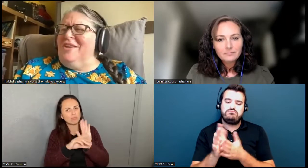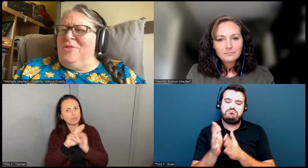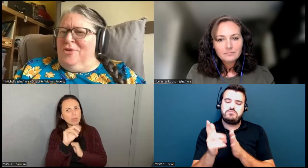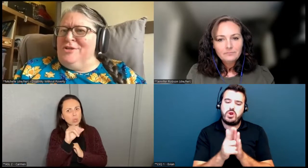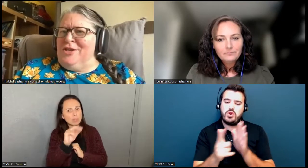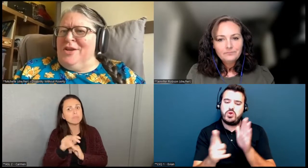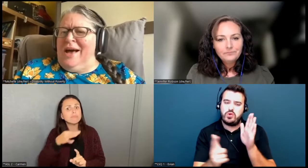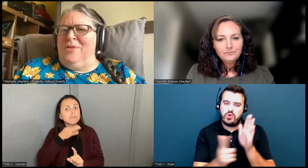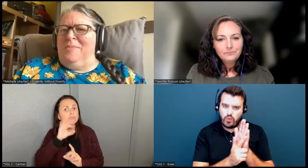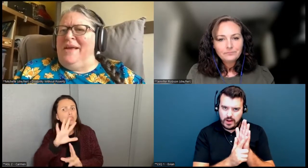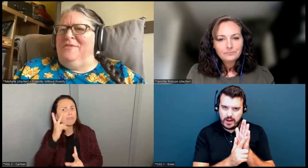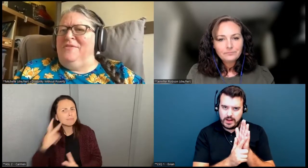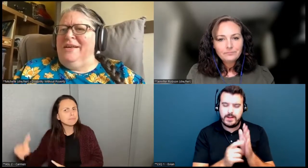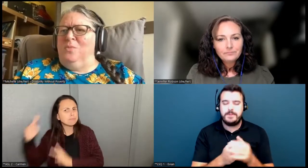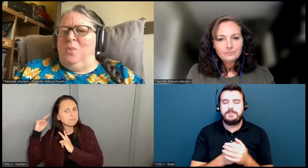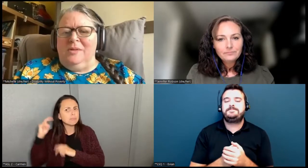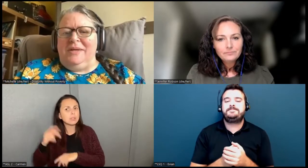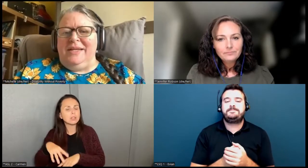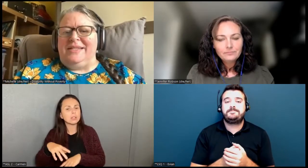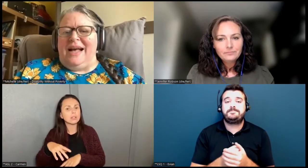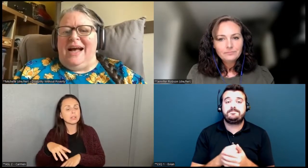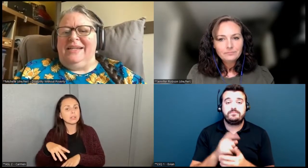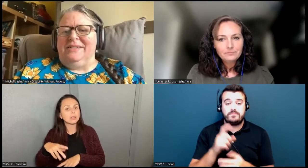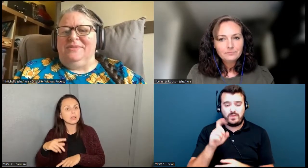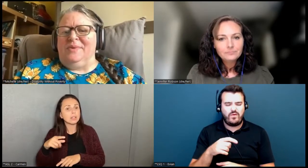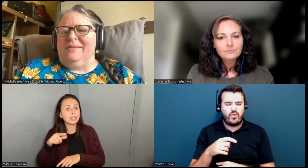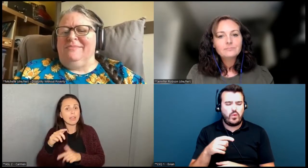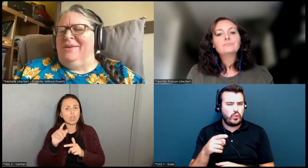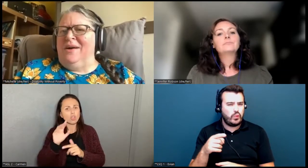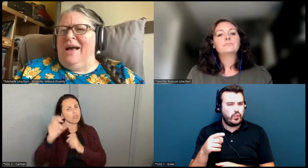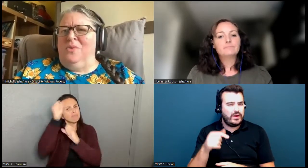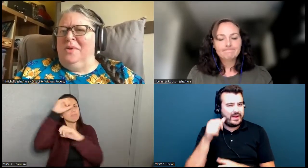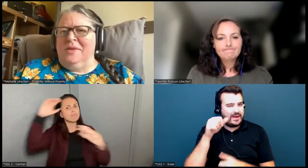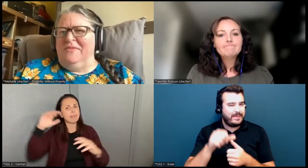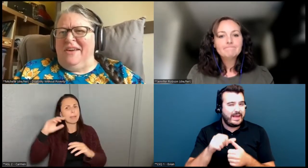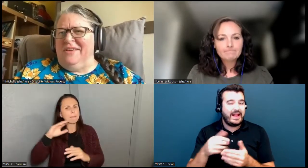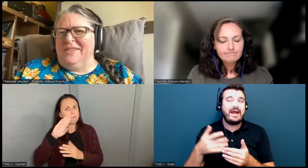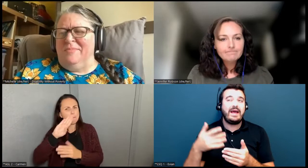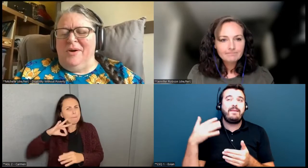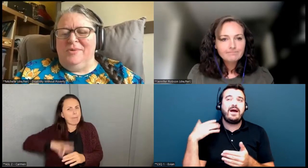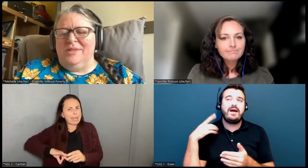ARE YOUR THOUGHTS ON HOW THE BENEFIT WILL BE DESIGNED. HOW WILL THE VARIOUS COMPONENTS